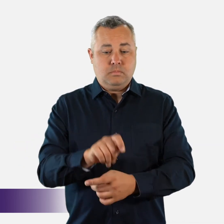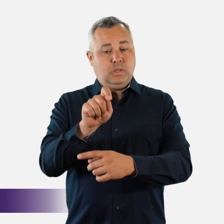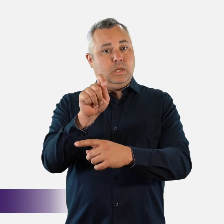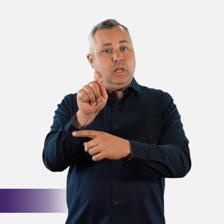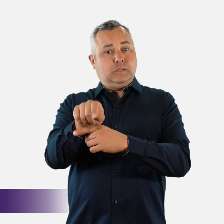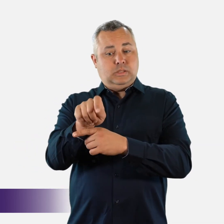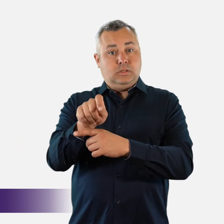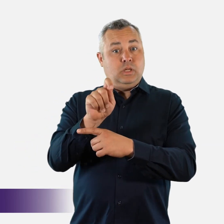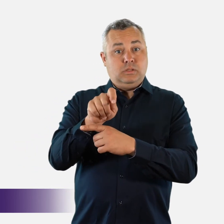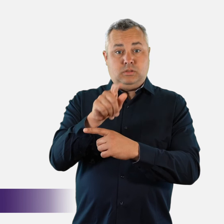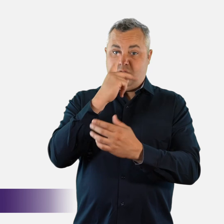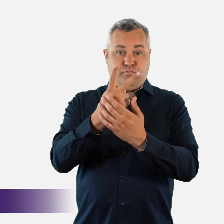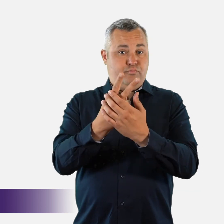• Neglect –